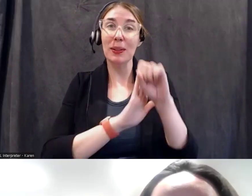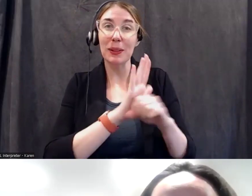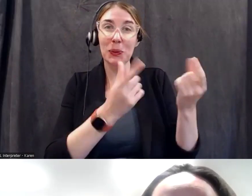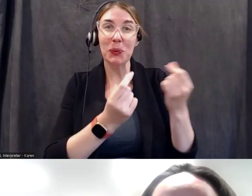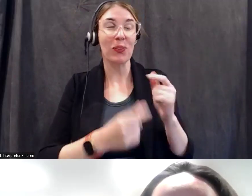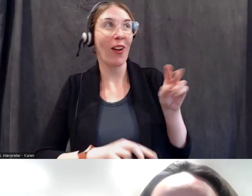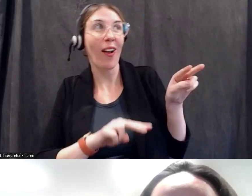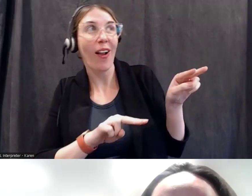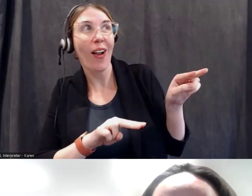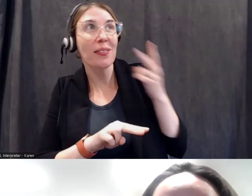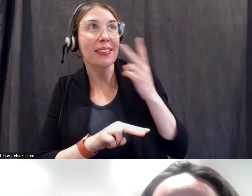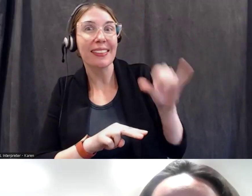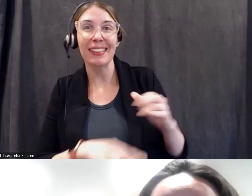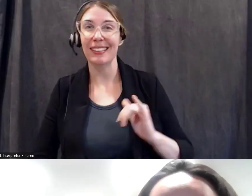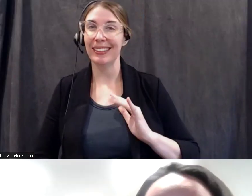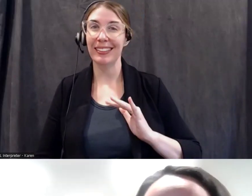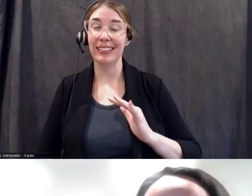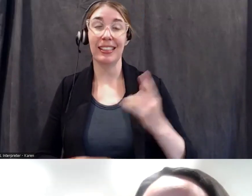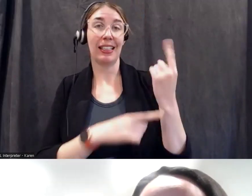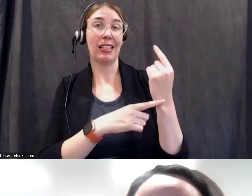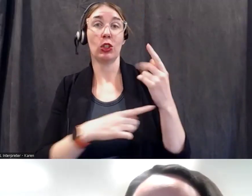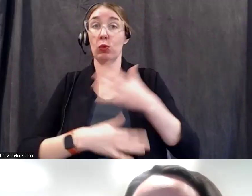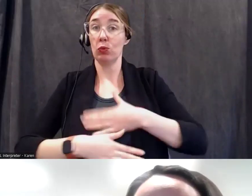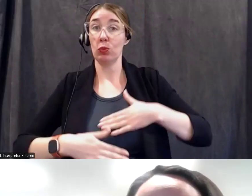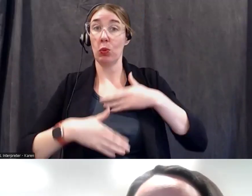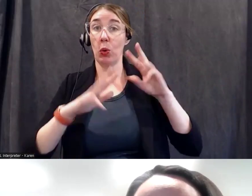Last year our recreation webinar focused -- we partnered with Montana,